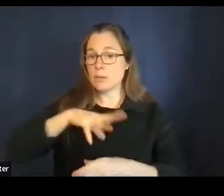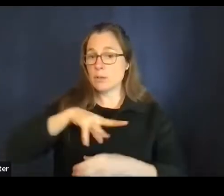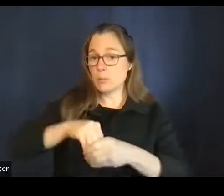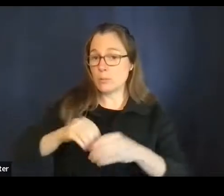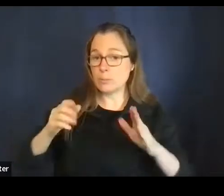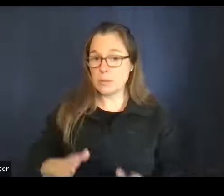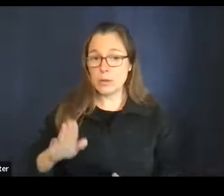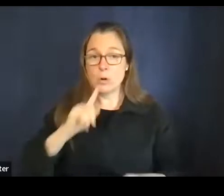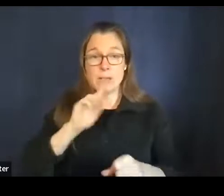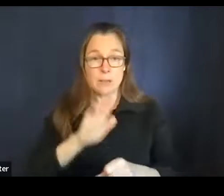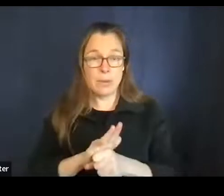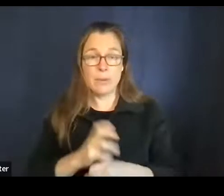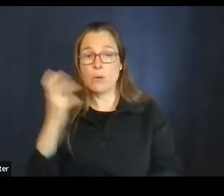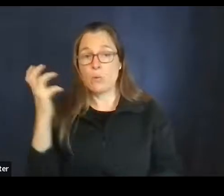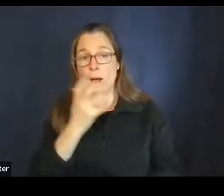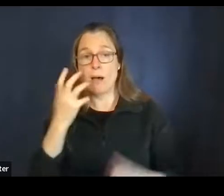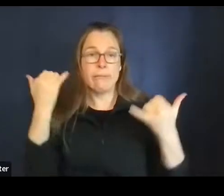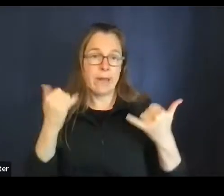for your efforts to center equity throughout your work.